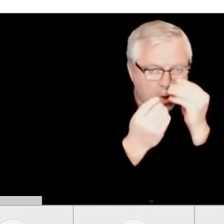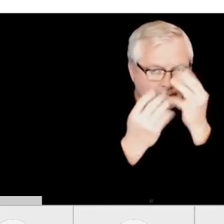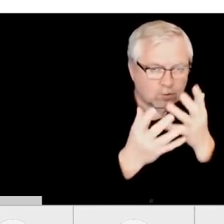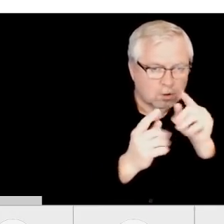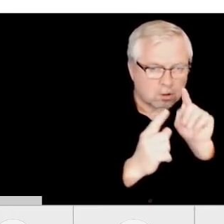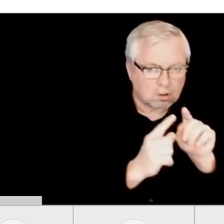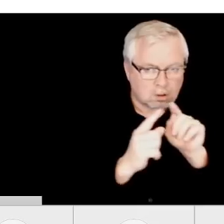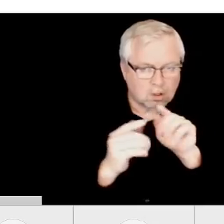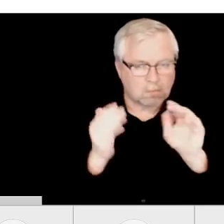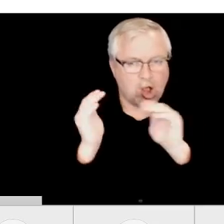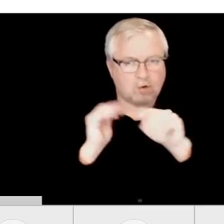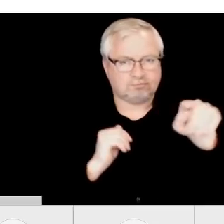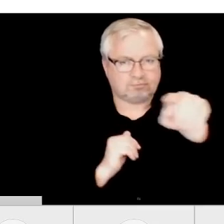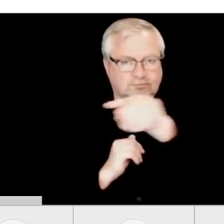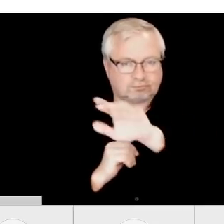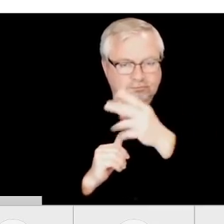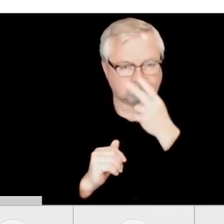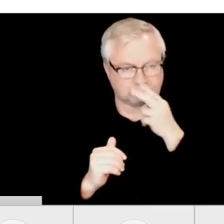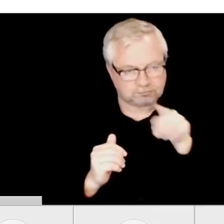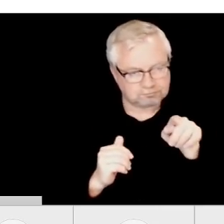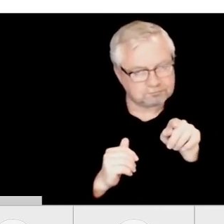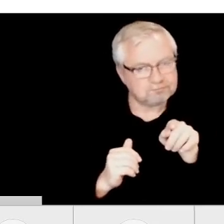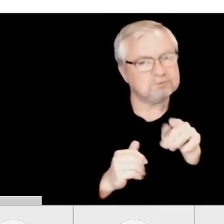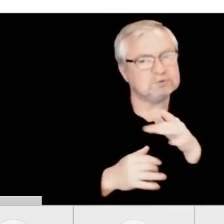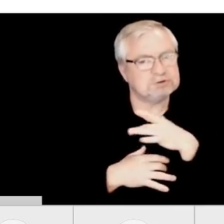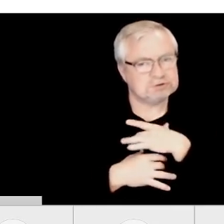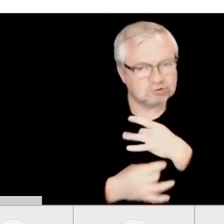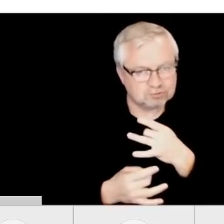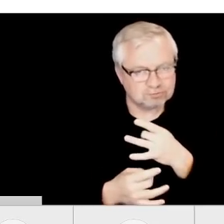interested in that.